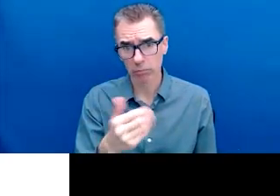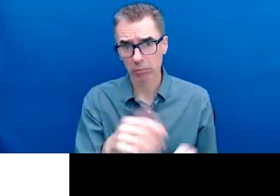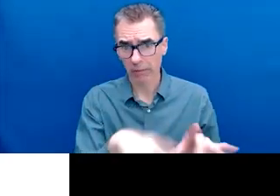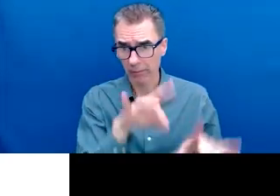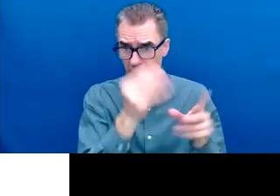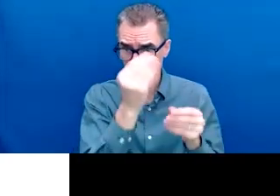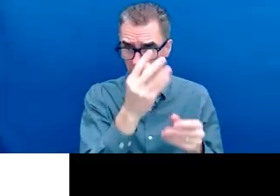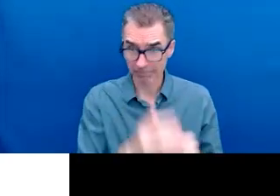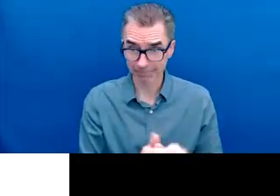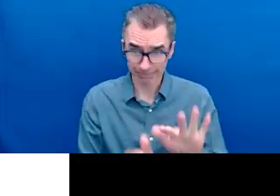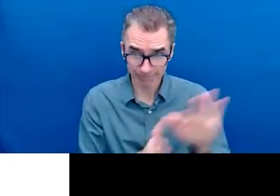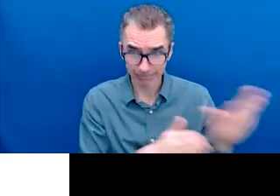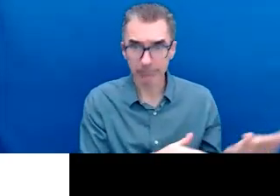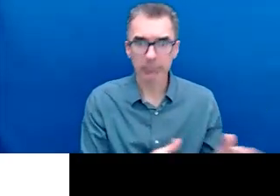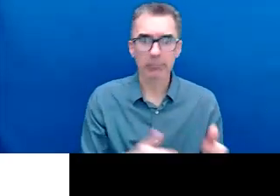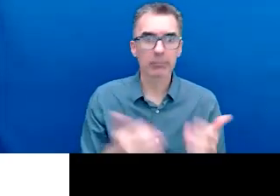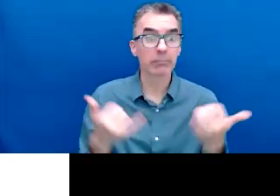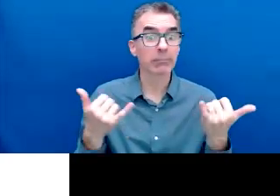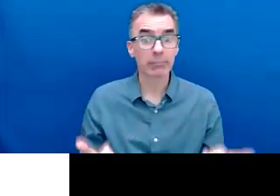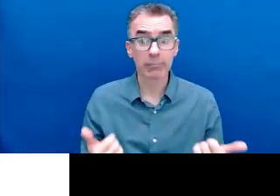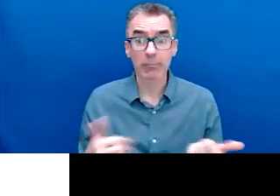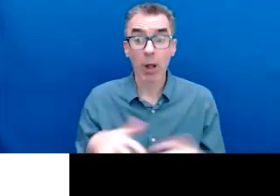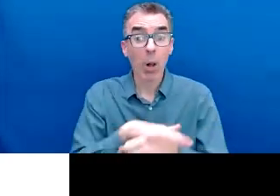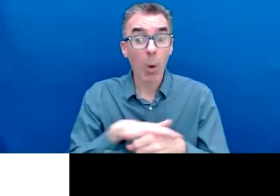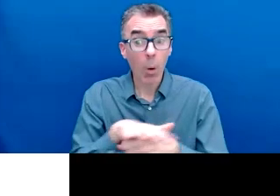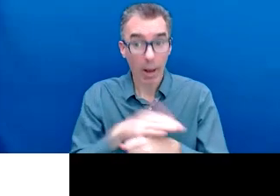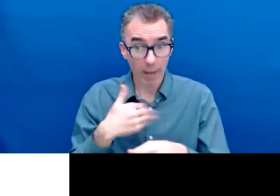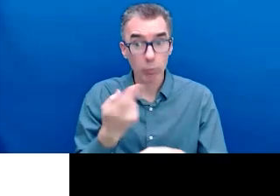Okay. So we have local resources here.